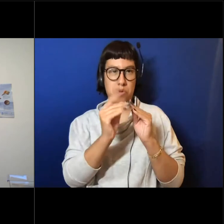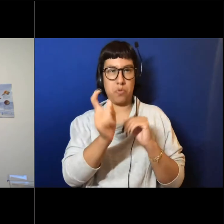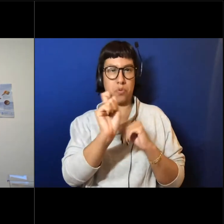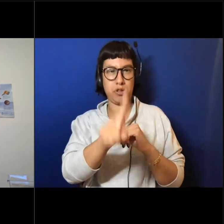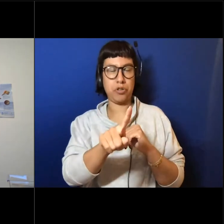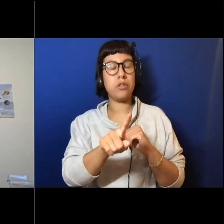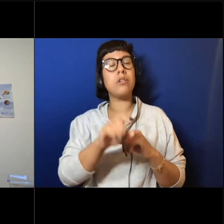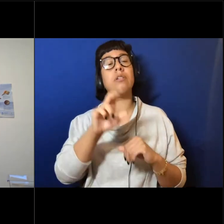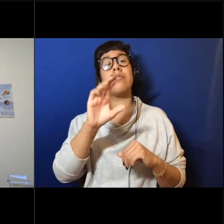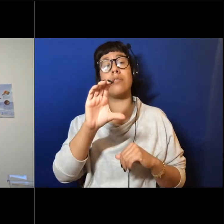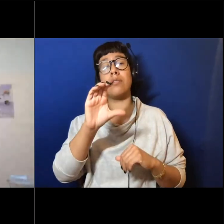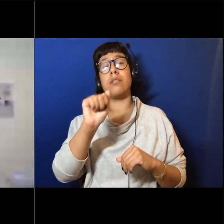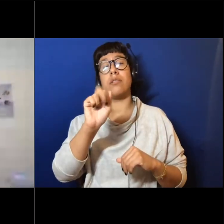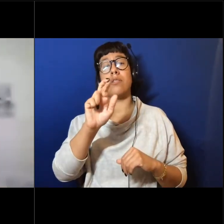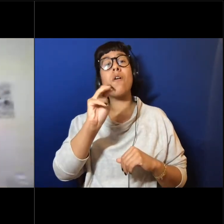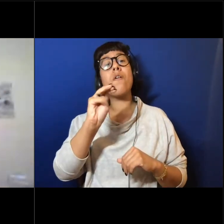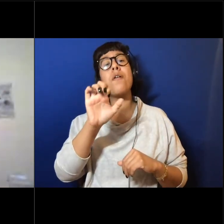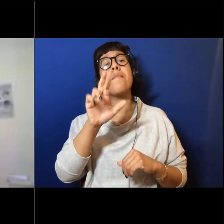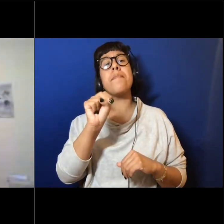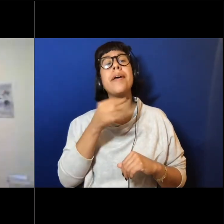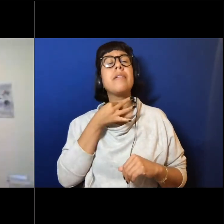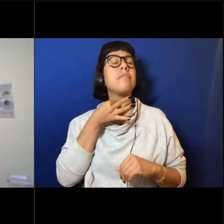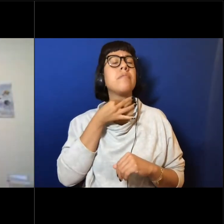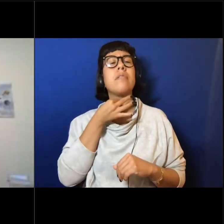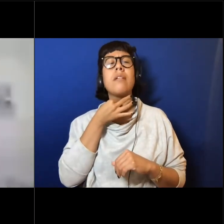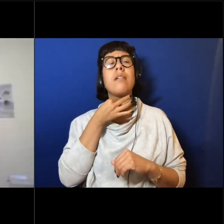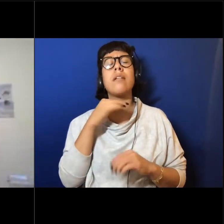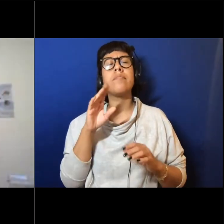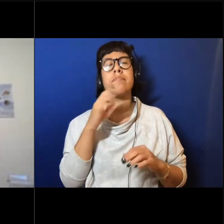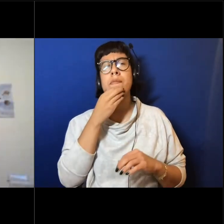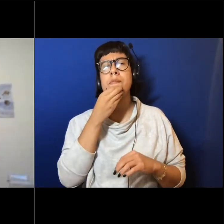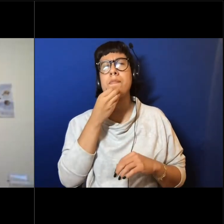Carmen is wondering, how many years an oyster can live.